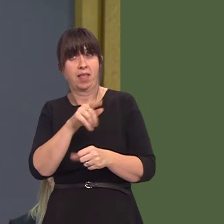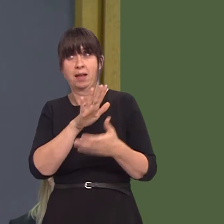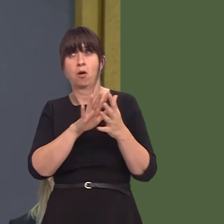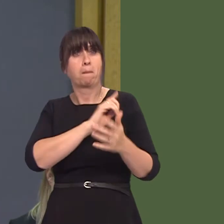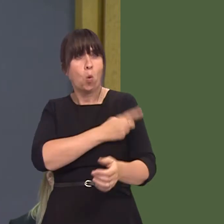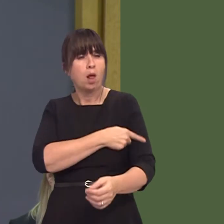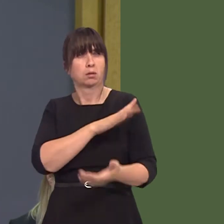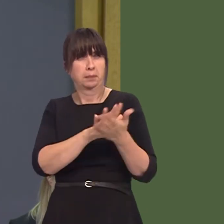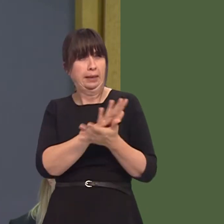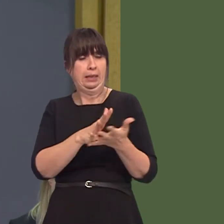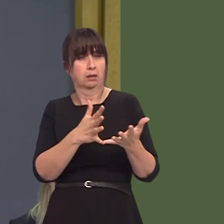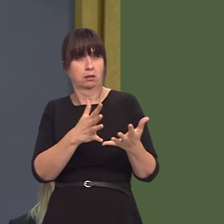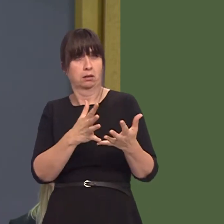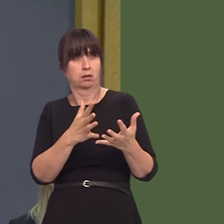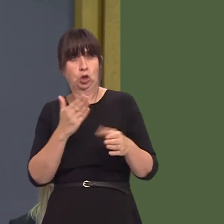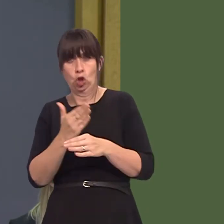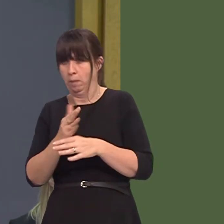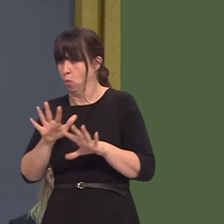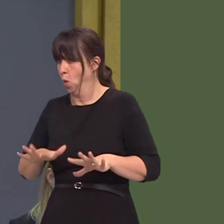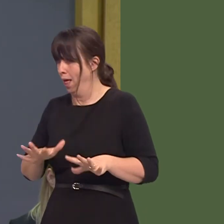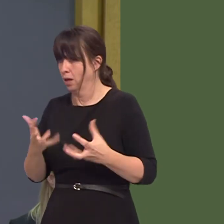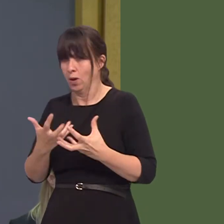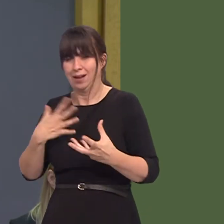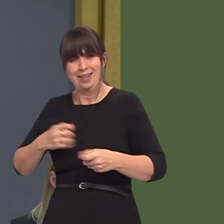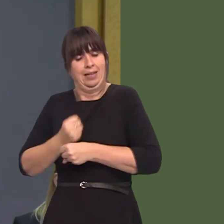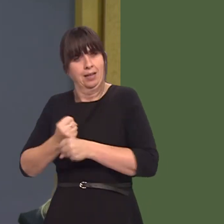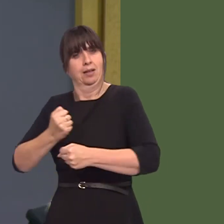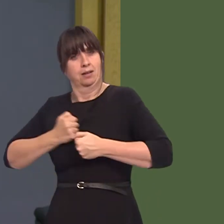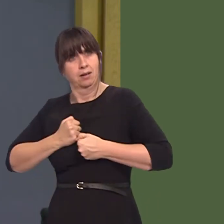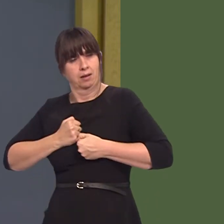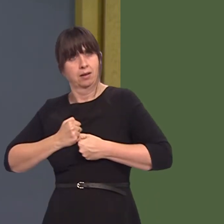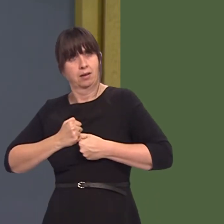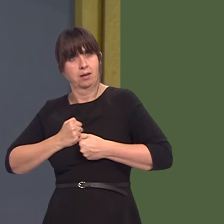and, indeed, the cost of the opportunity to create jobs in Wales for this emerging sector.